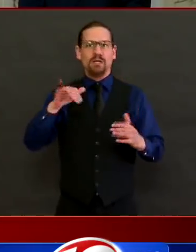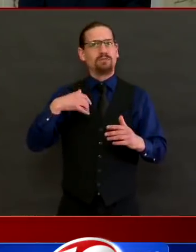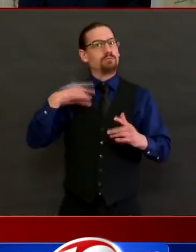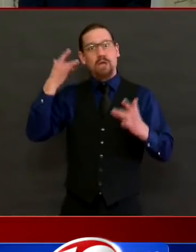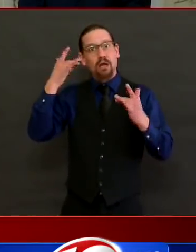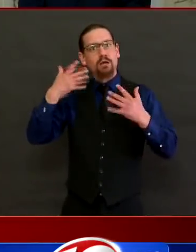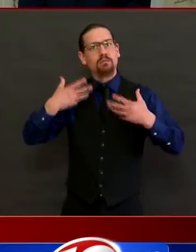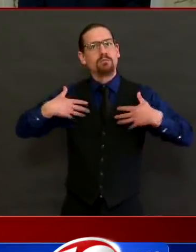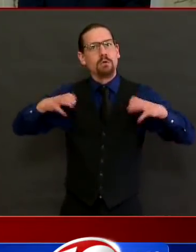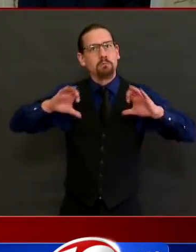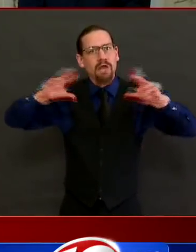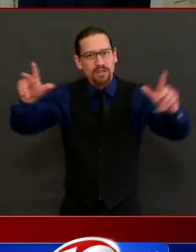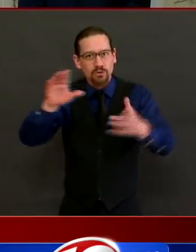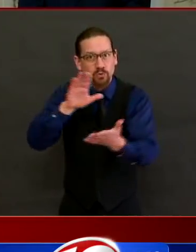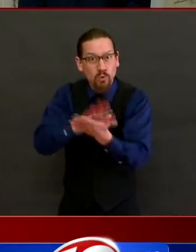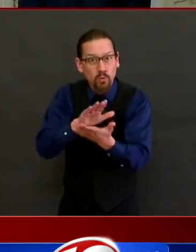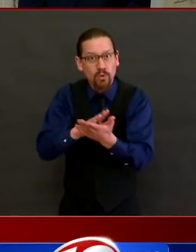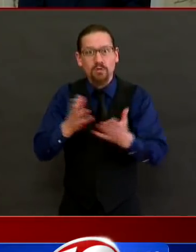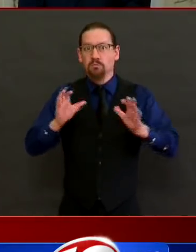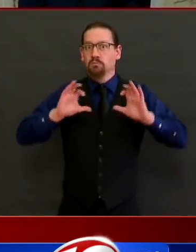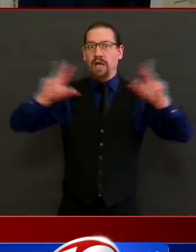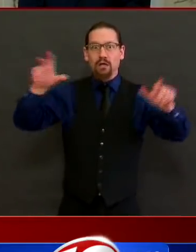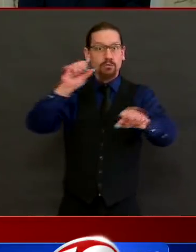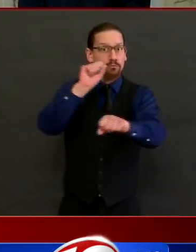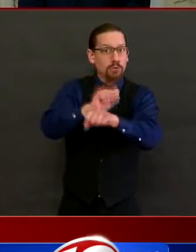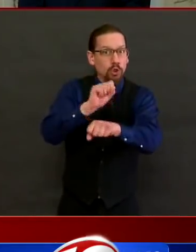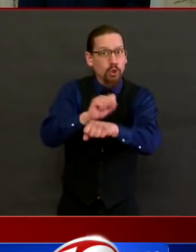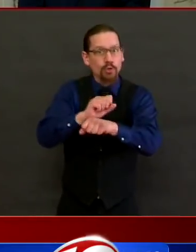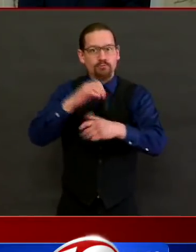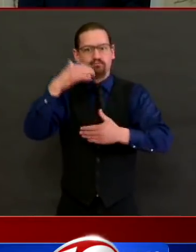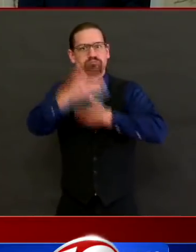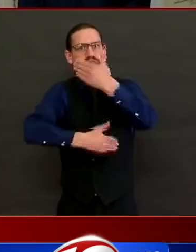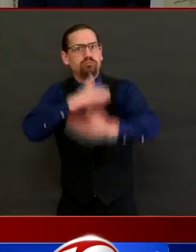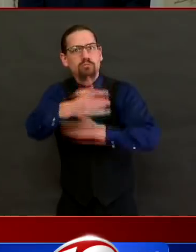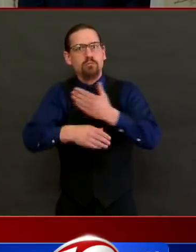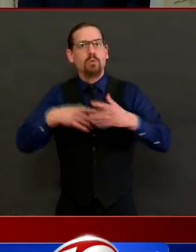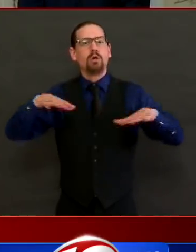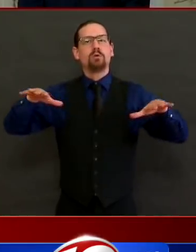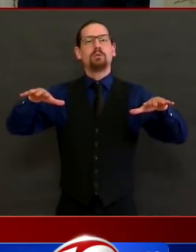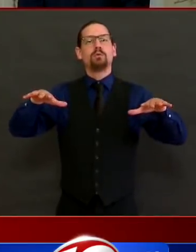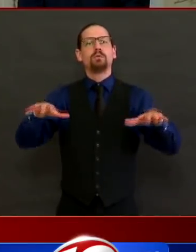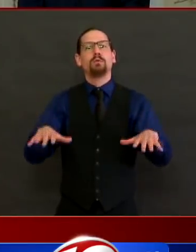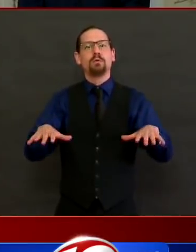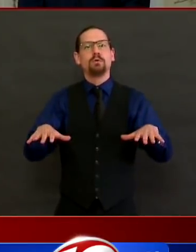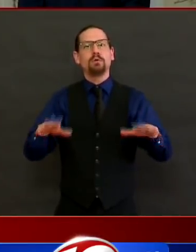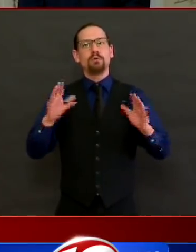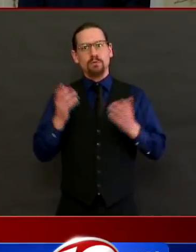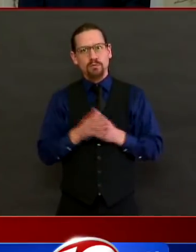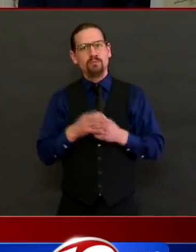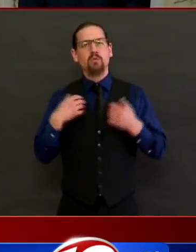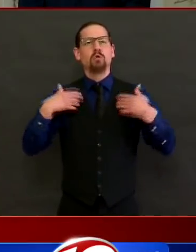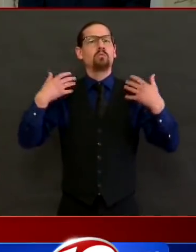ME. IF YOU DO, WE CAN ALL GO BACK TO WORK SOONER. WE CAN GO BACK TO SCHOOL SOONER.